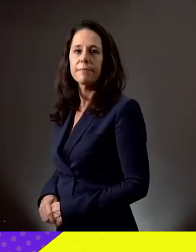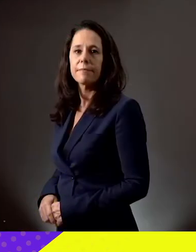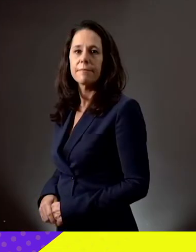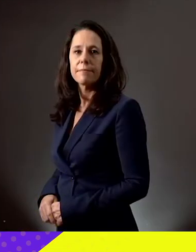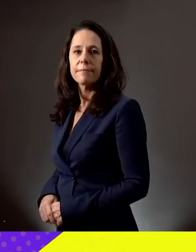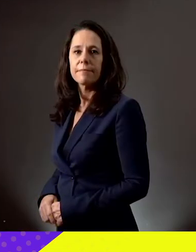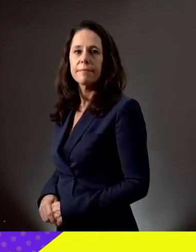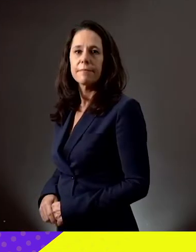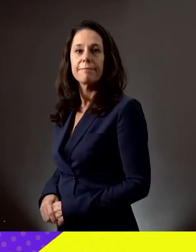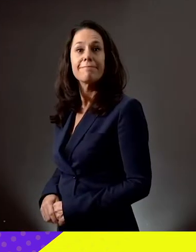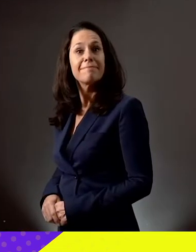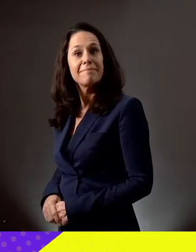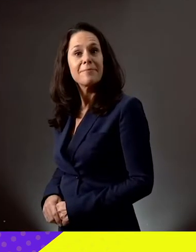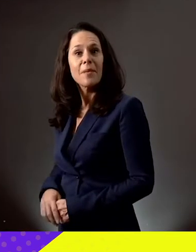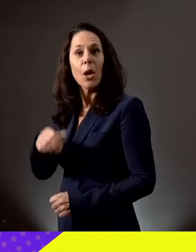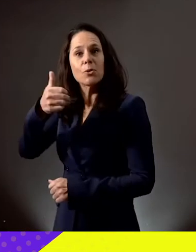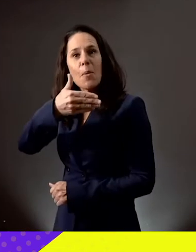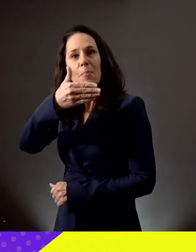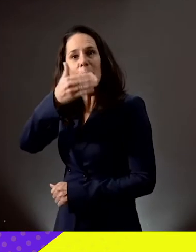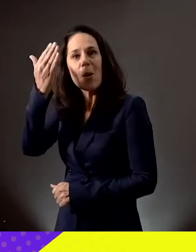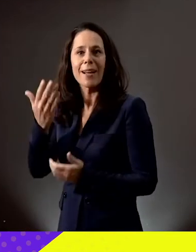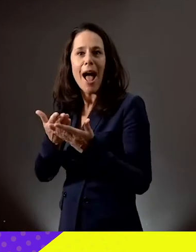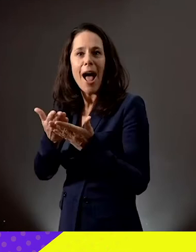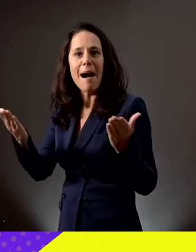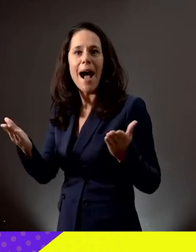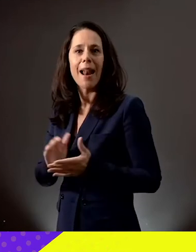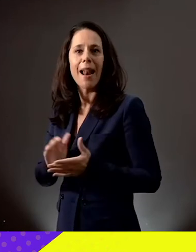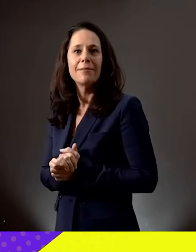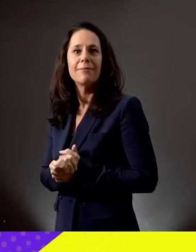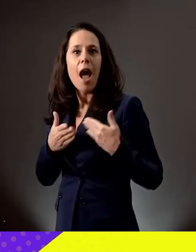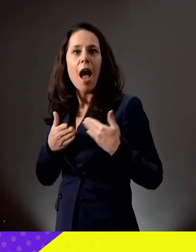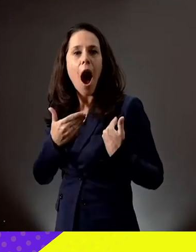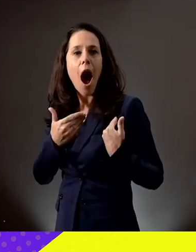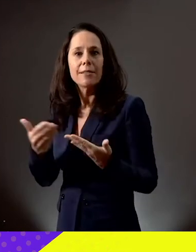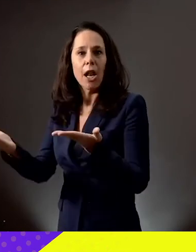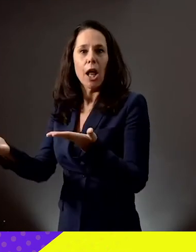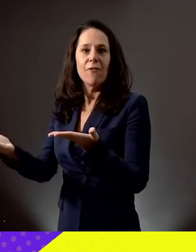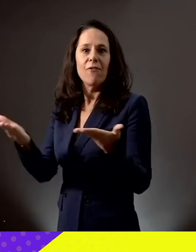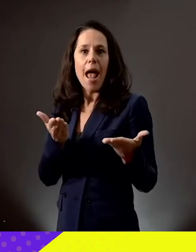Good morning, everyone. A warm welcome to everyone on this festive day.